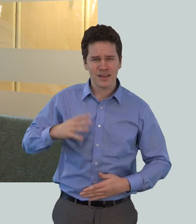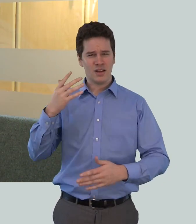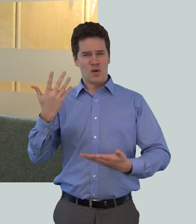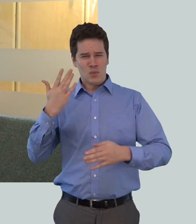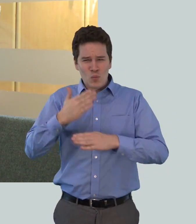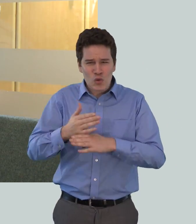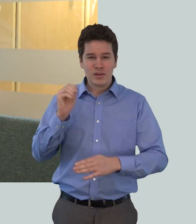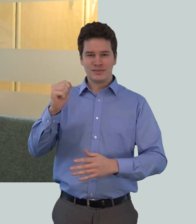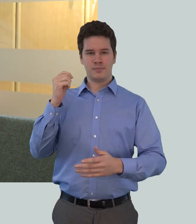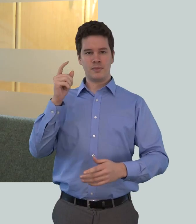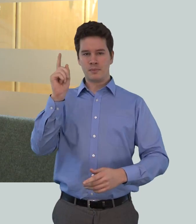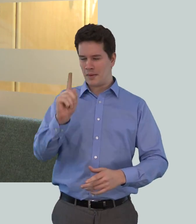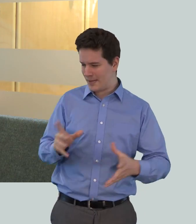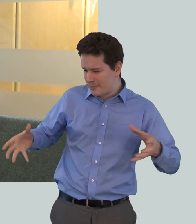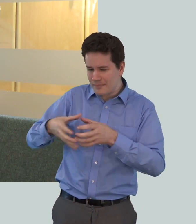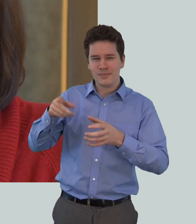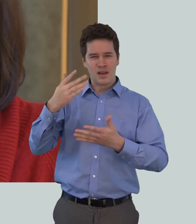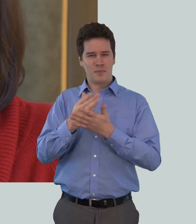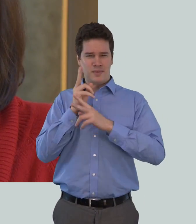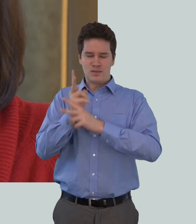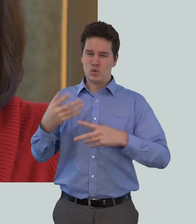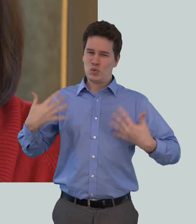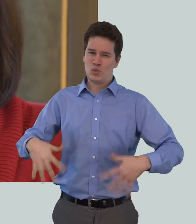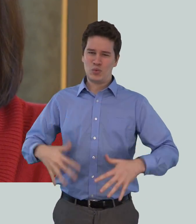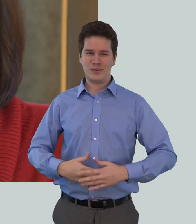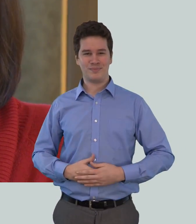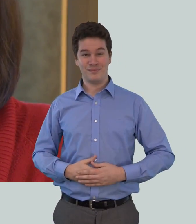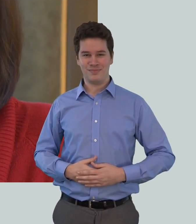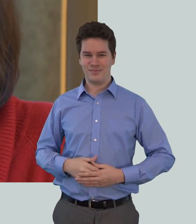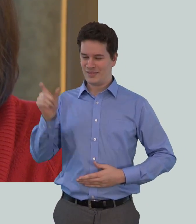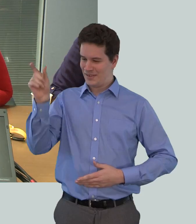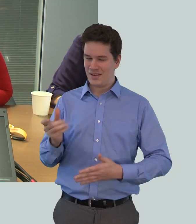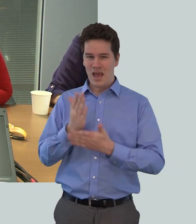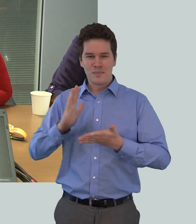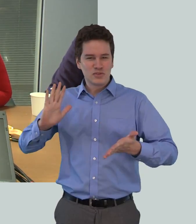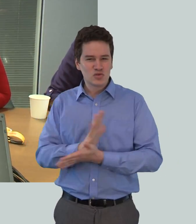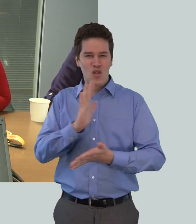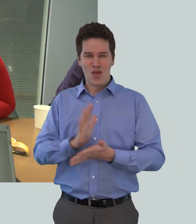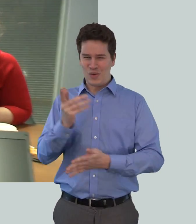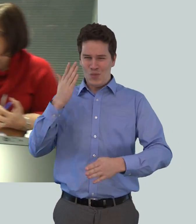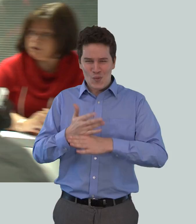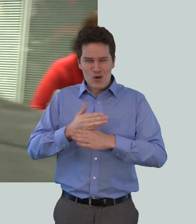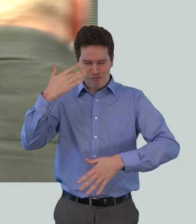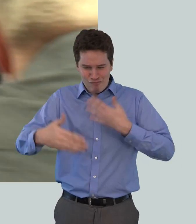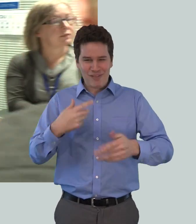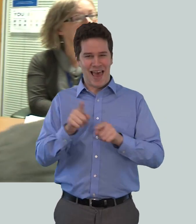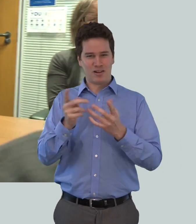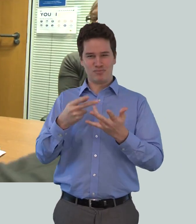and his genuine care for people. Ah! He’s a very jolly guy and he just works as any other person.